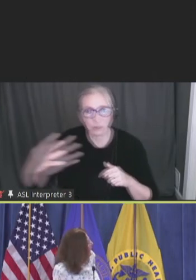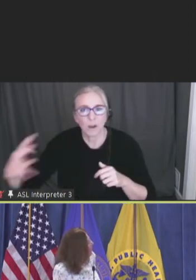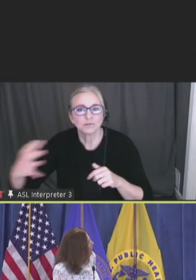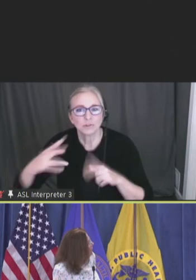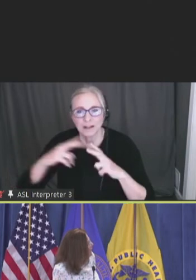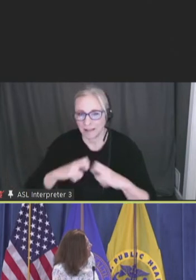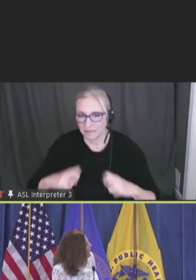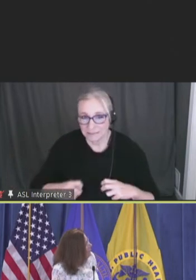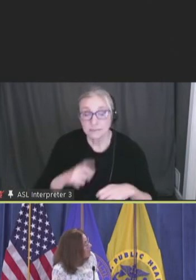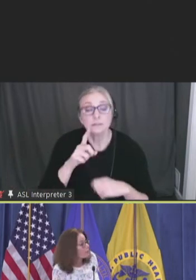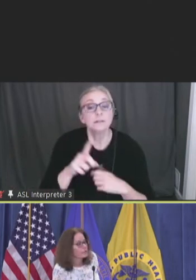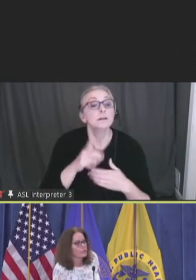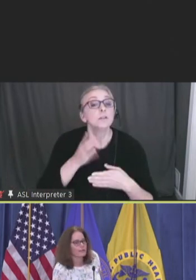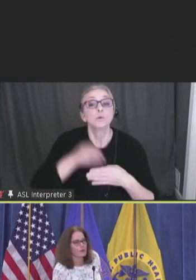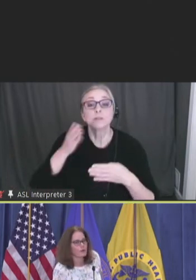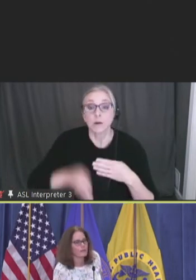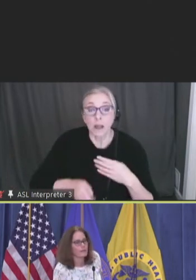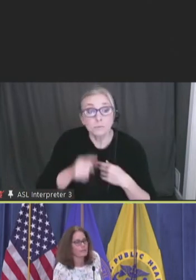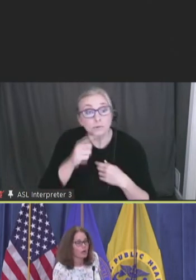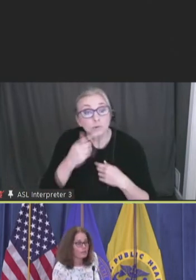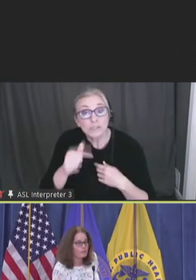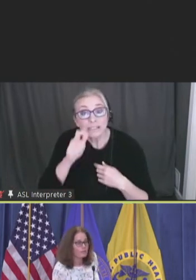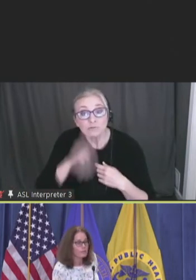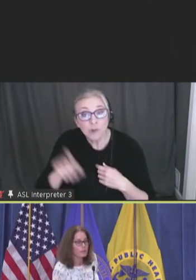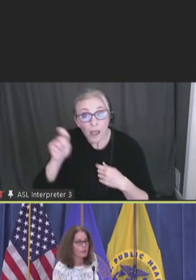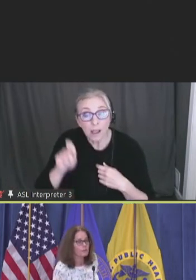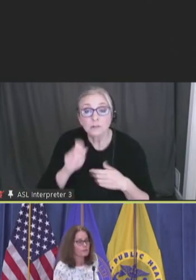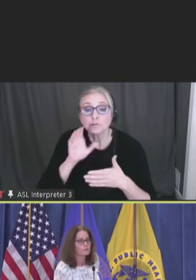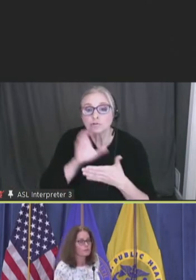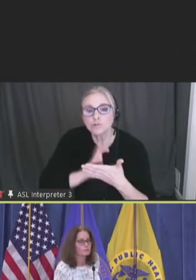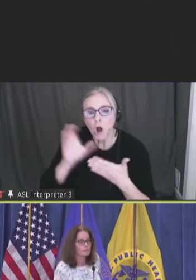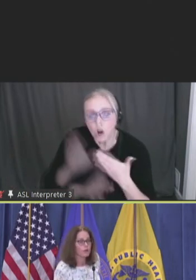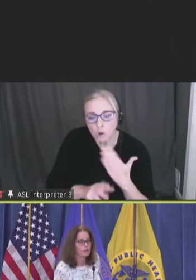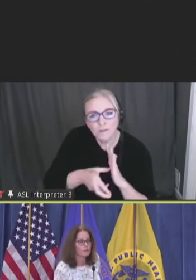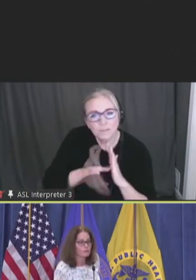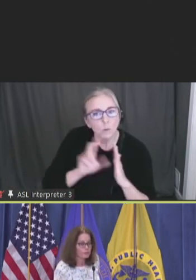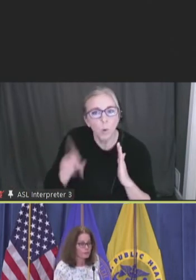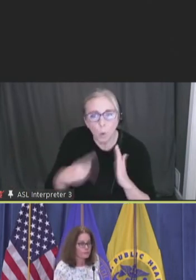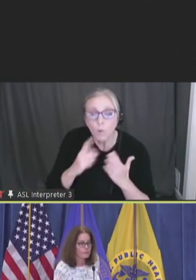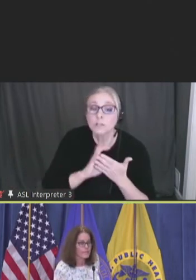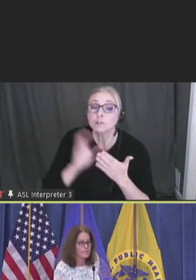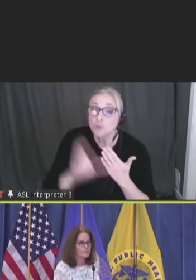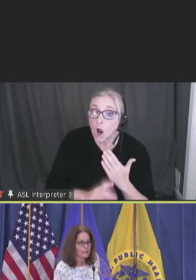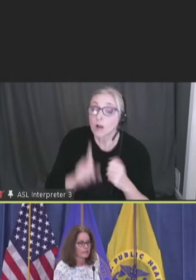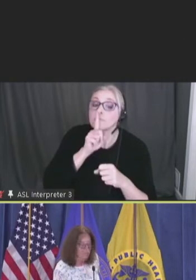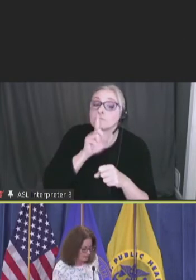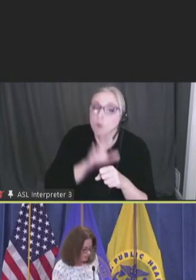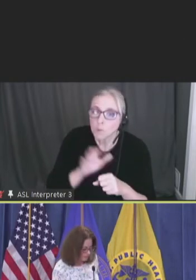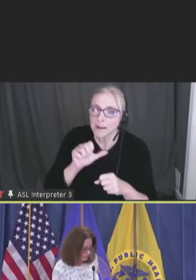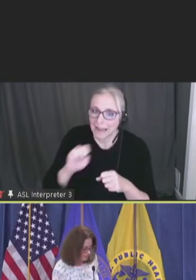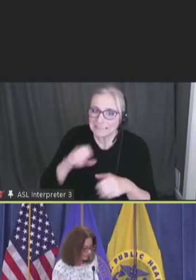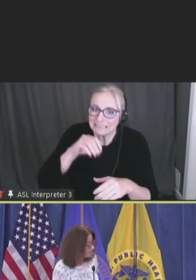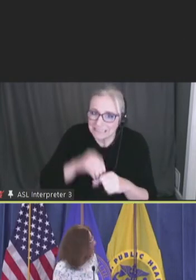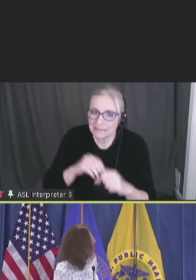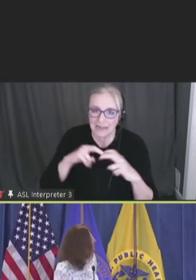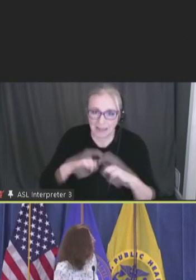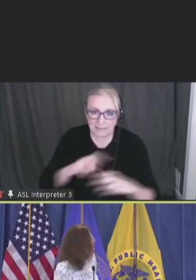And then those outcomes with the green check mark we chart reviewed, and we only confirmed chart confirmed cases in the analysis.